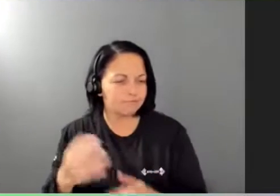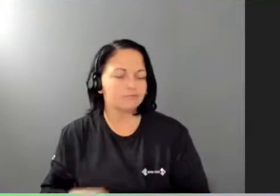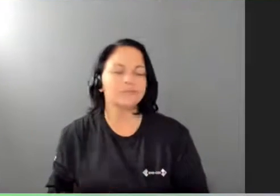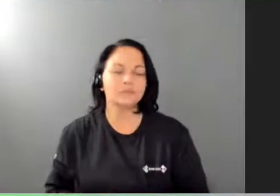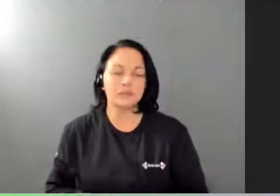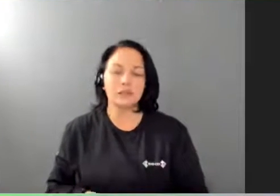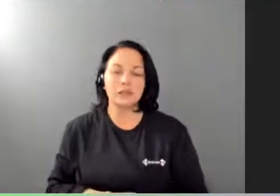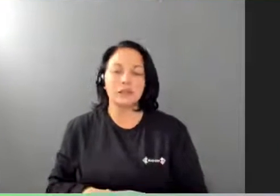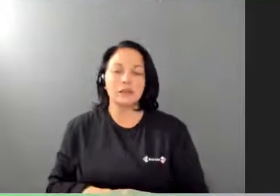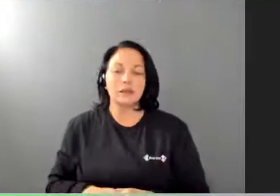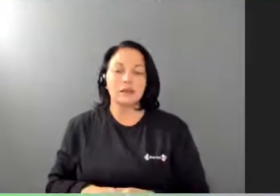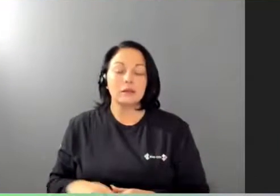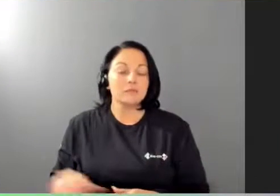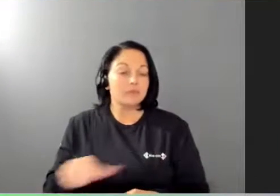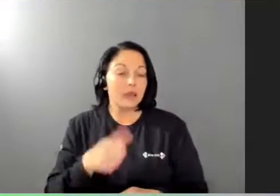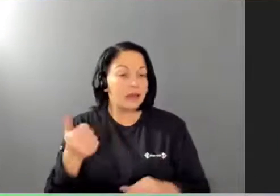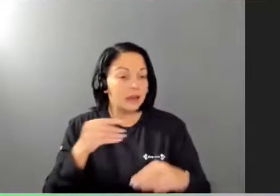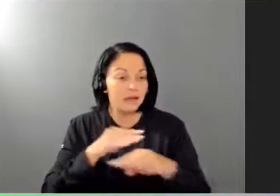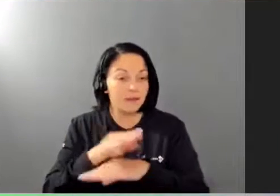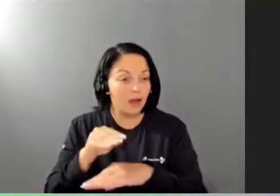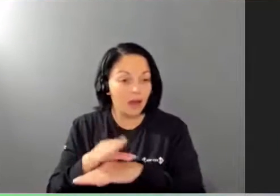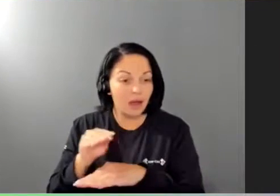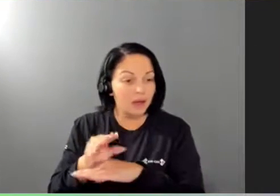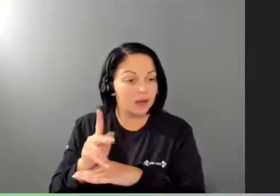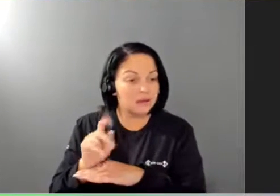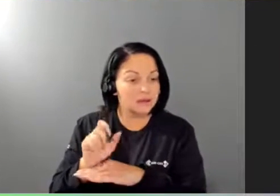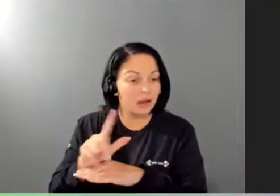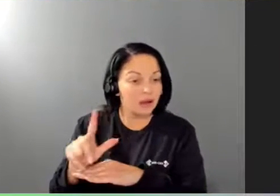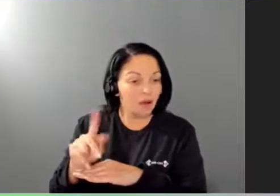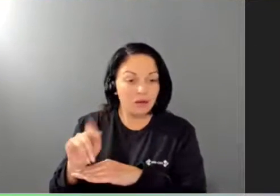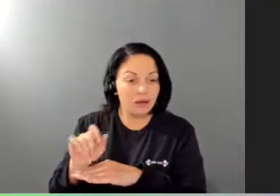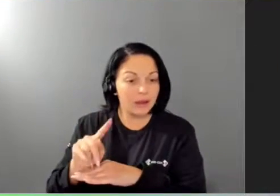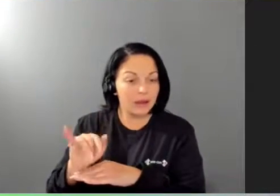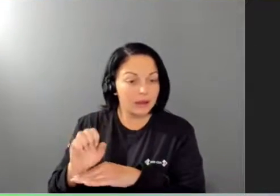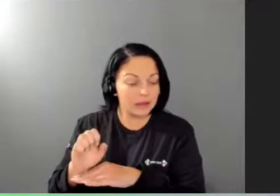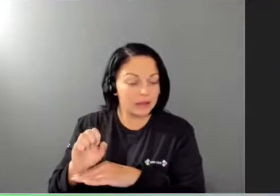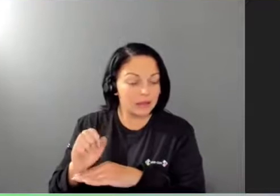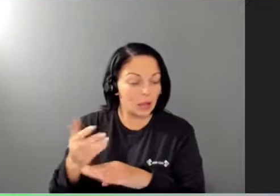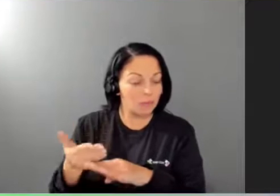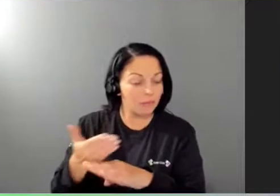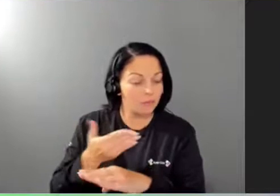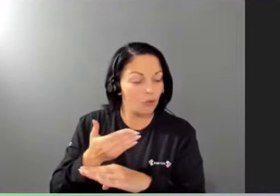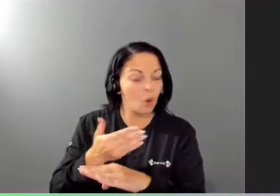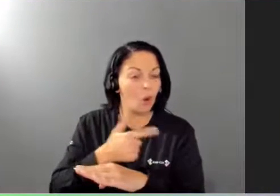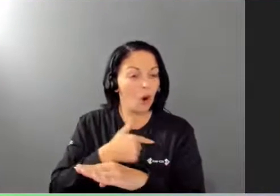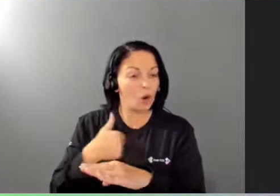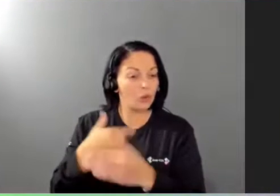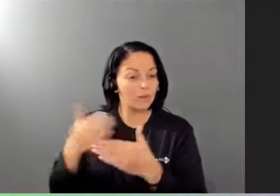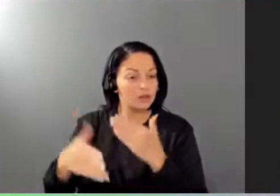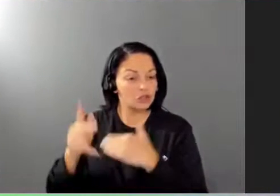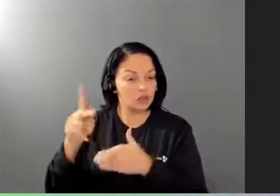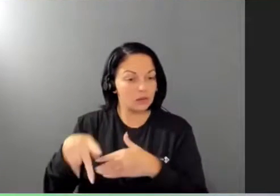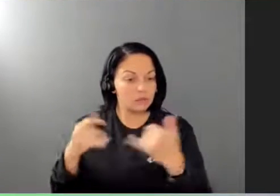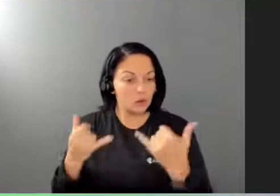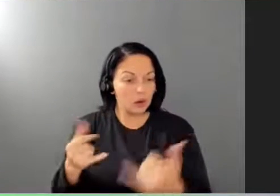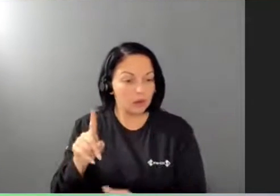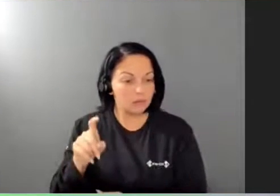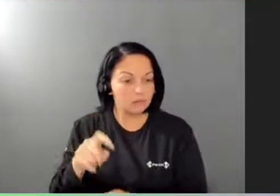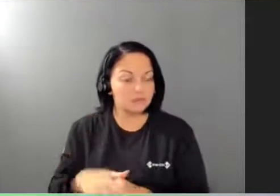in, go ahead and do that, I'm just running through our chat here I don't think there's any other questions here either.